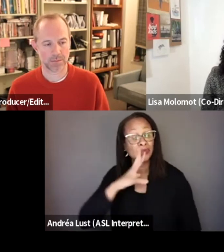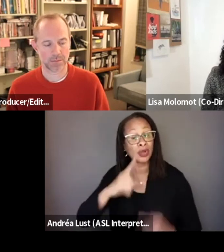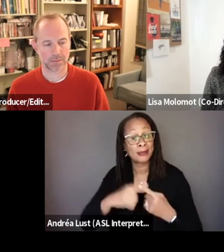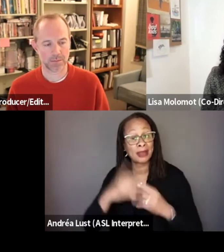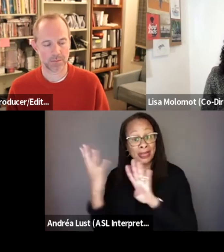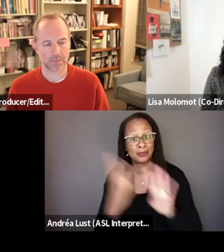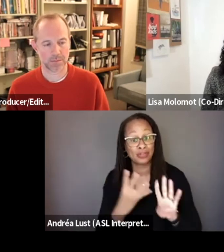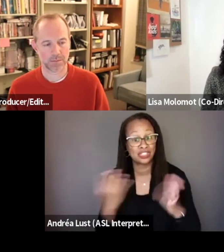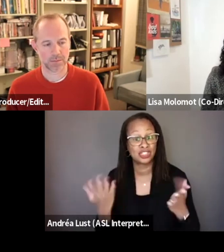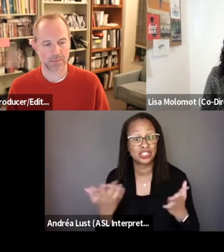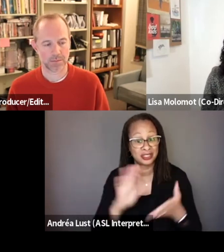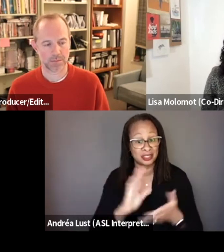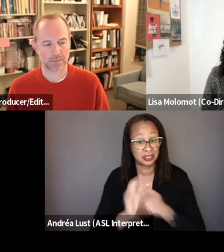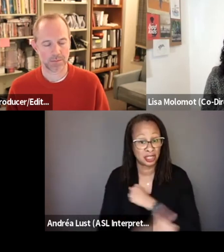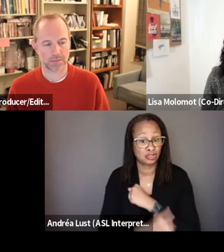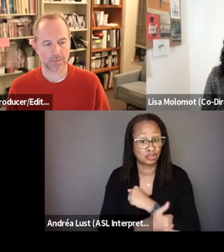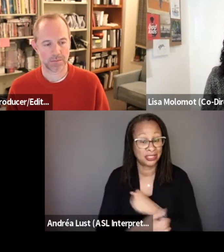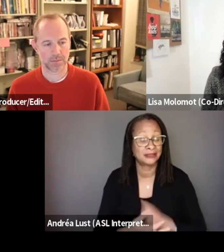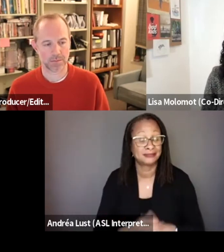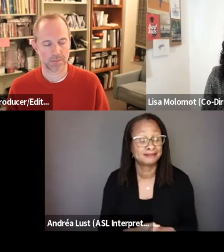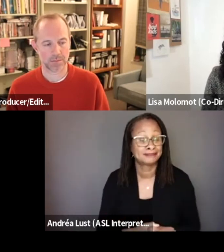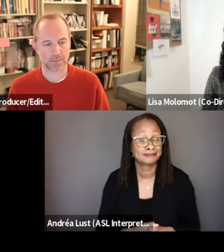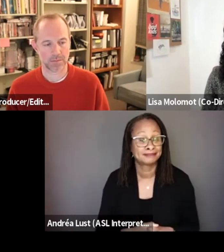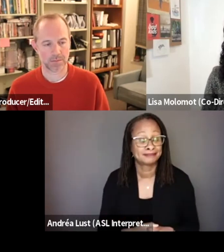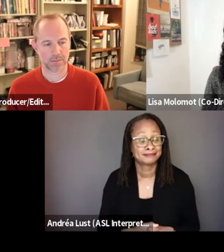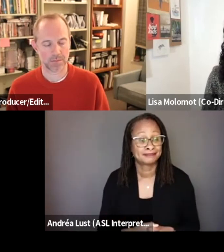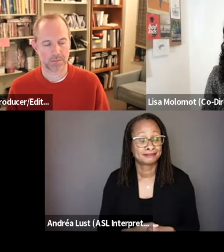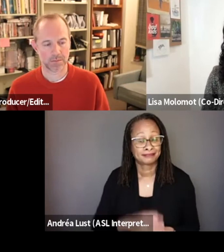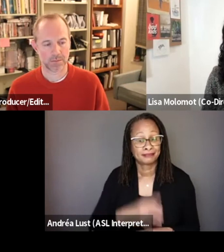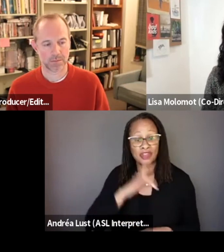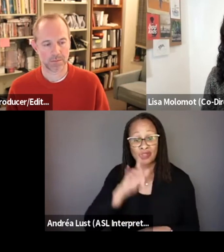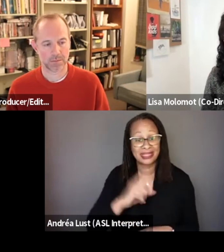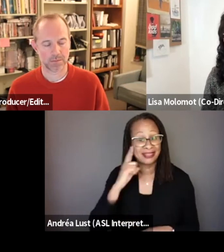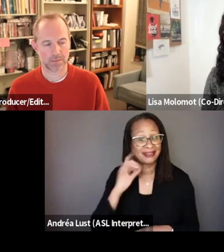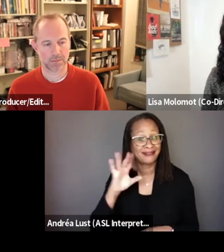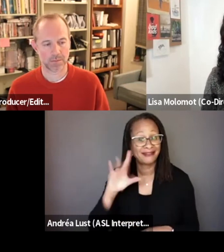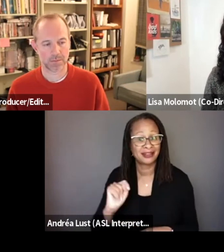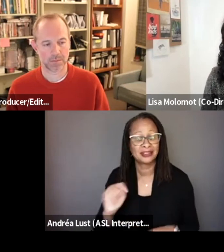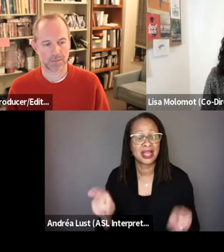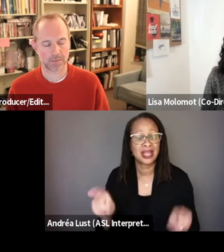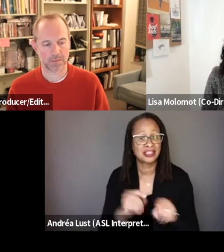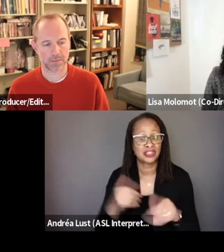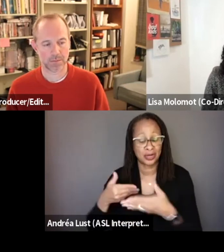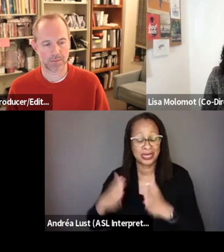And we really need to think of it, you know, think of our neighbors as human beings